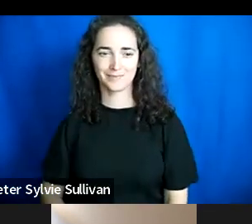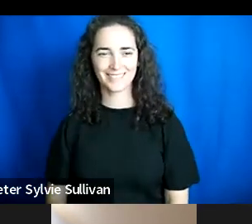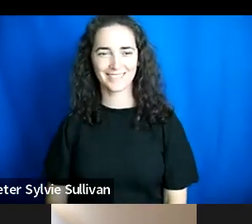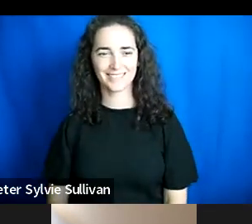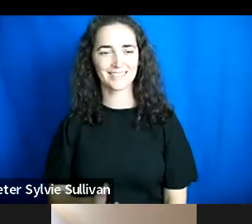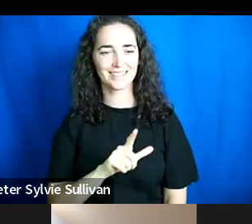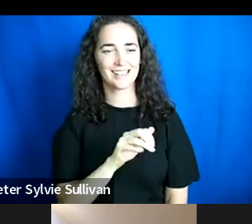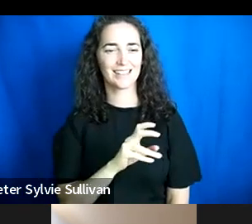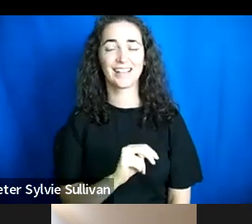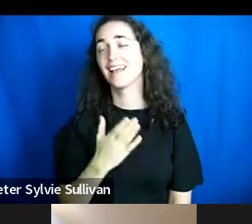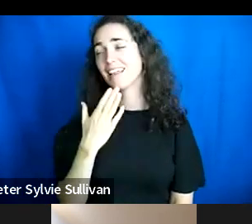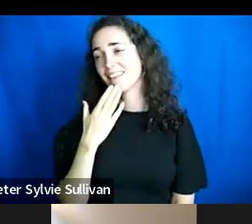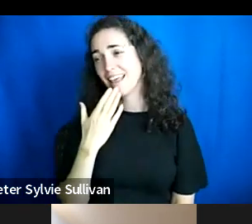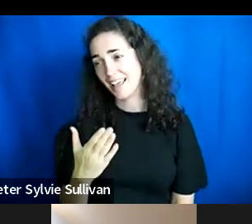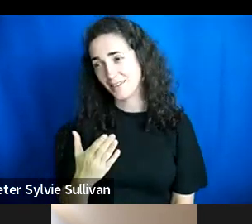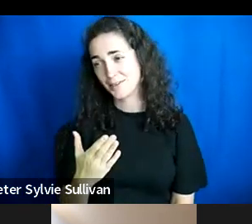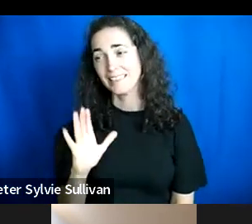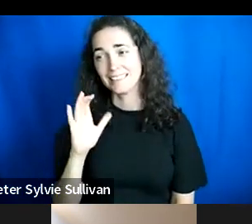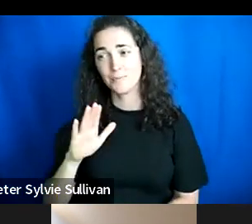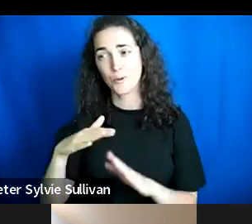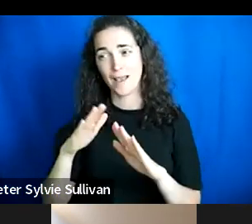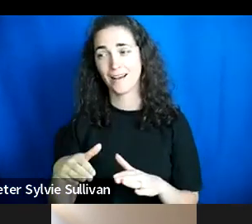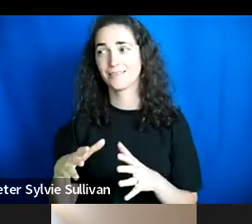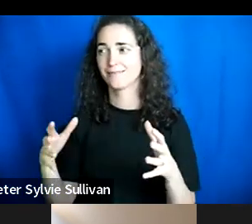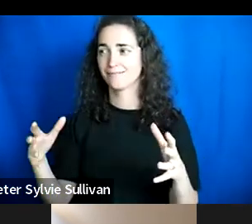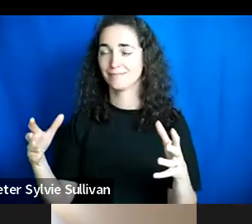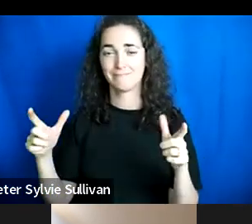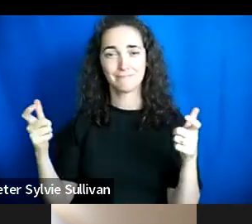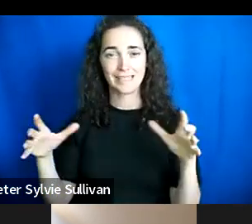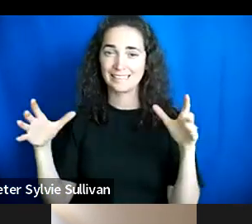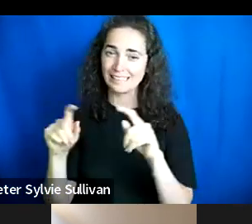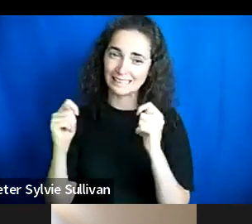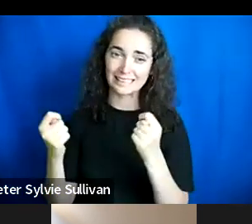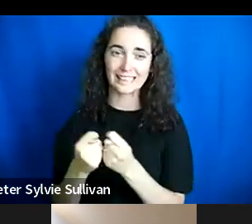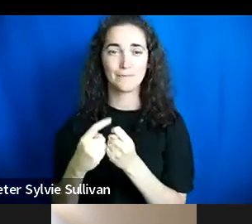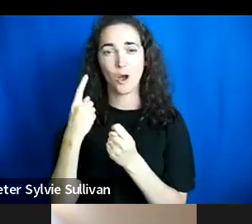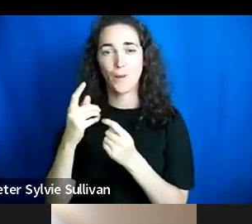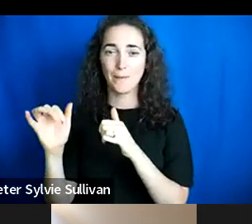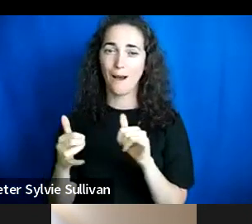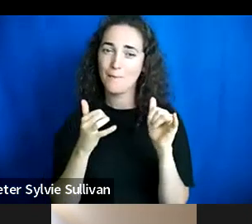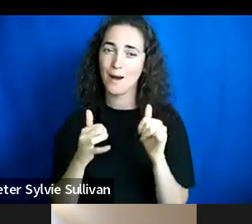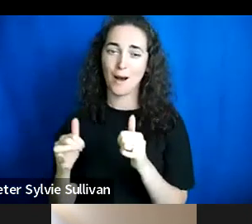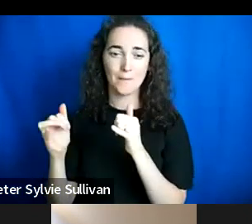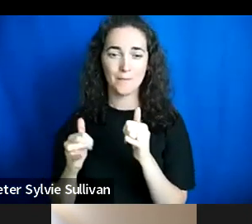It sounds like you've got like the gang at your house, and it sounds like It's always a party pissy boat.